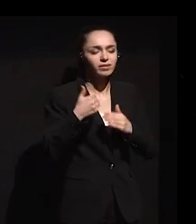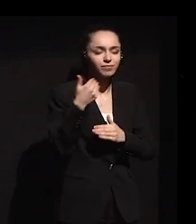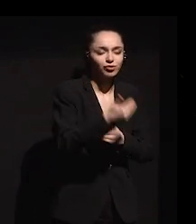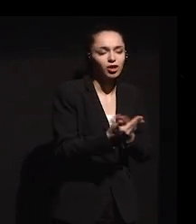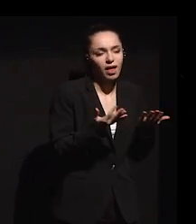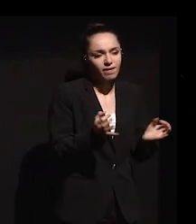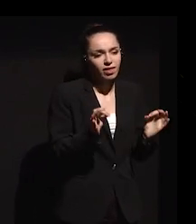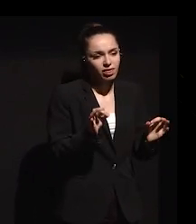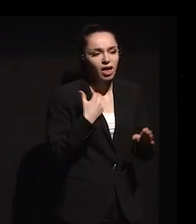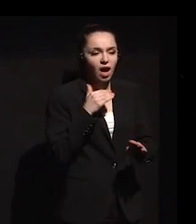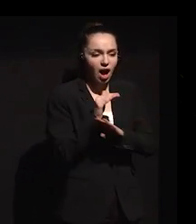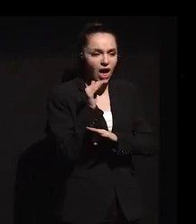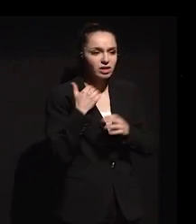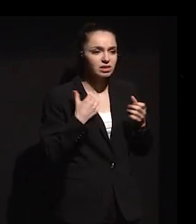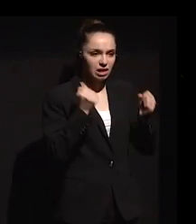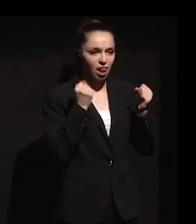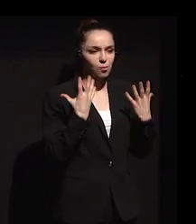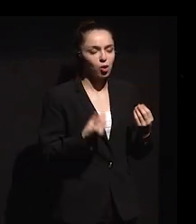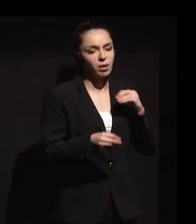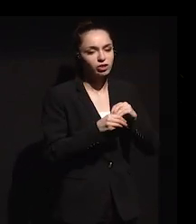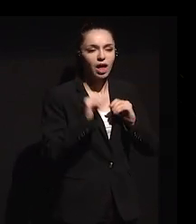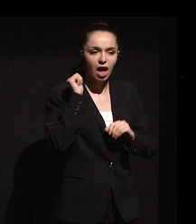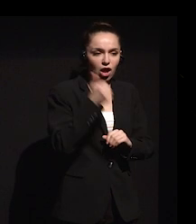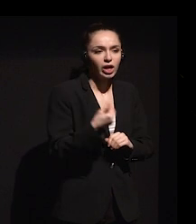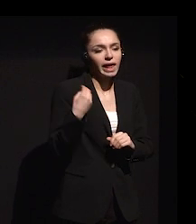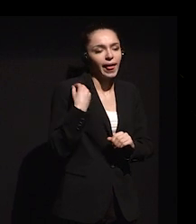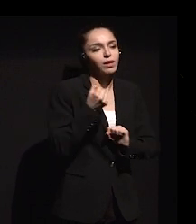We learn new ways of struggling every day to survive.